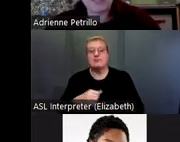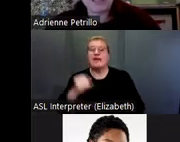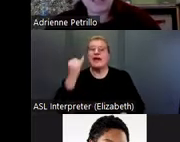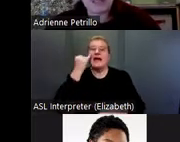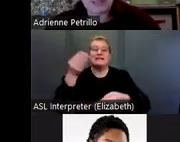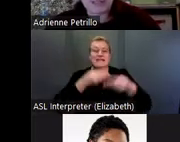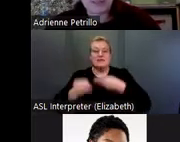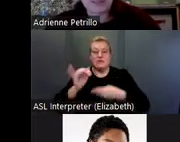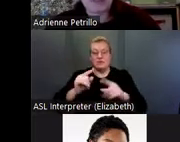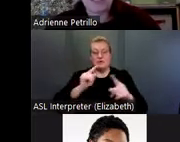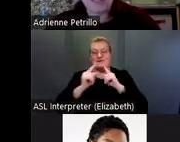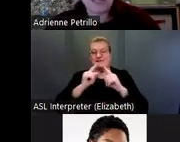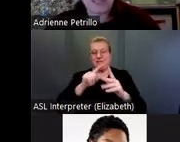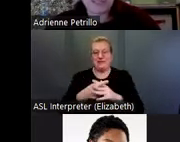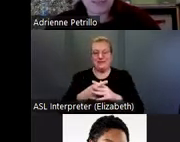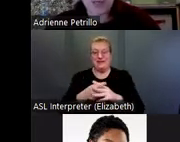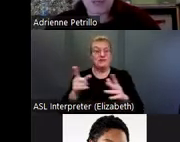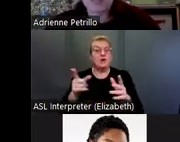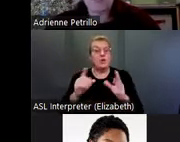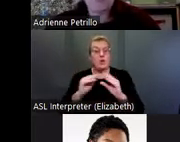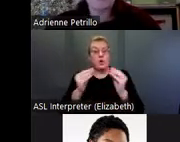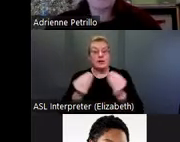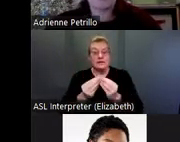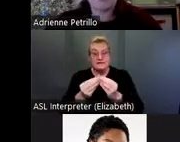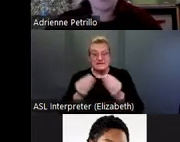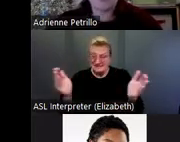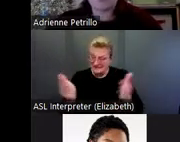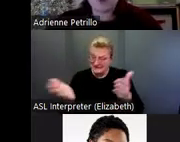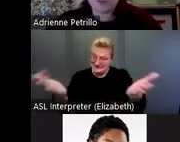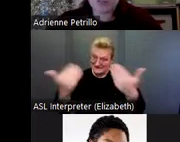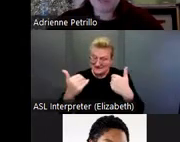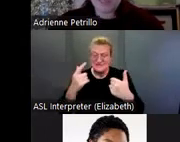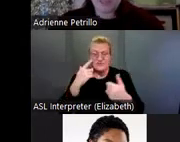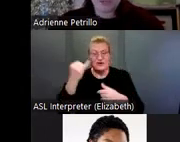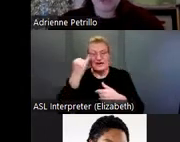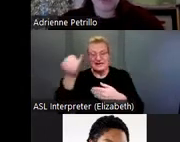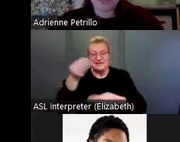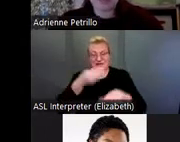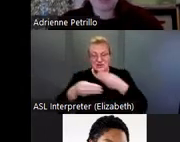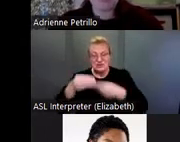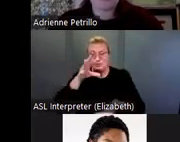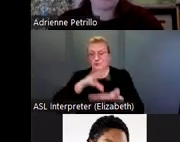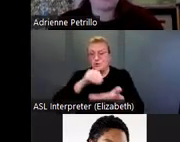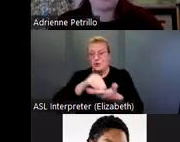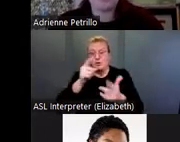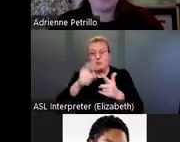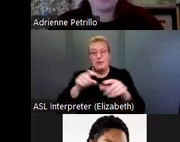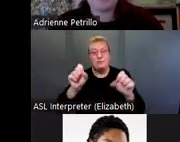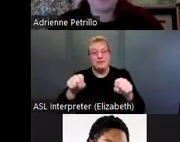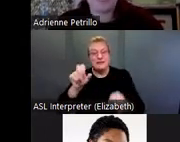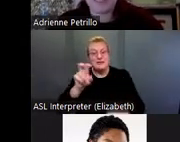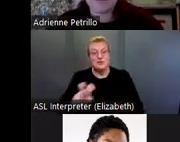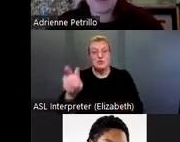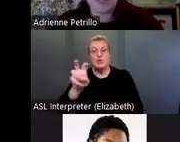are highly encouraged to attend Idea Swap, learn more about potential tours, there's an opportunity to find out